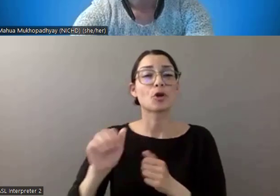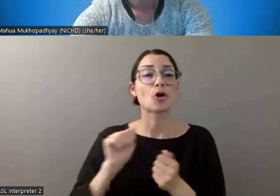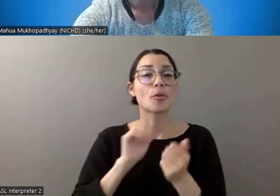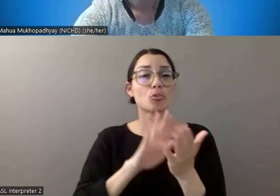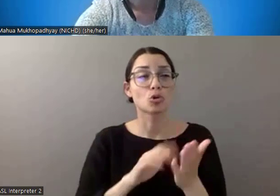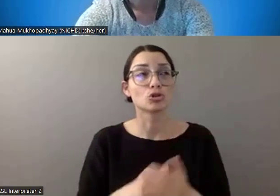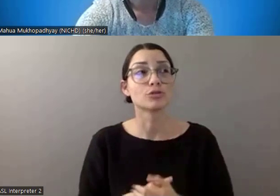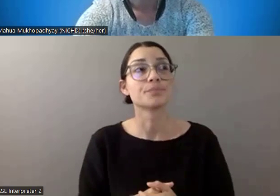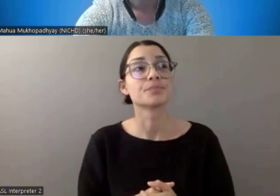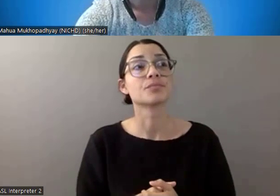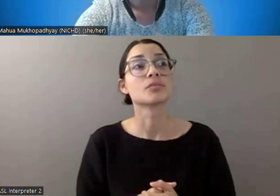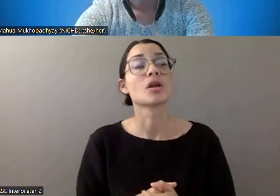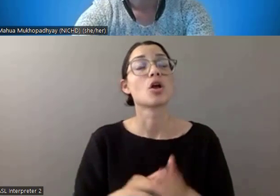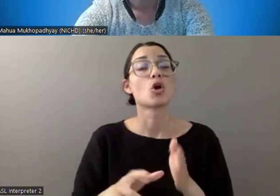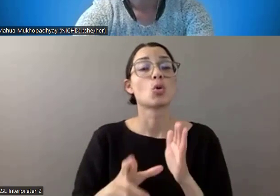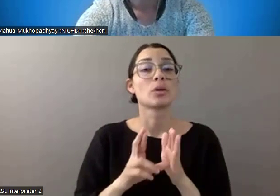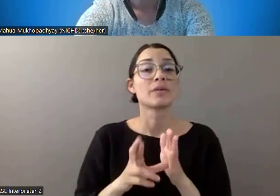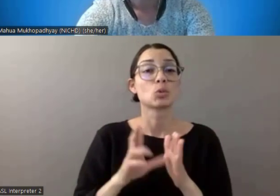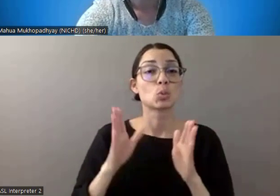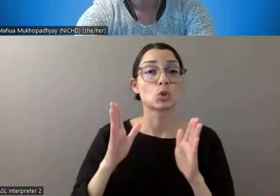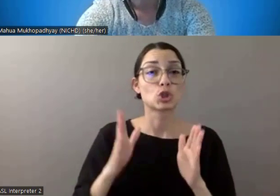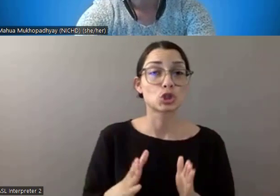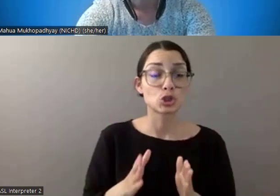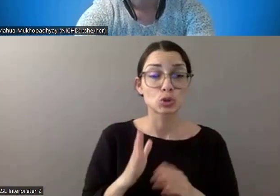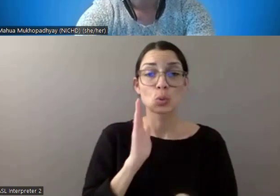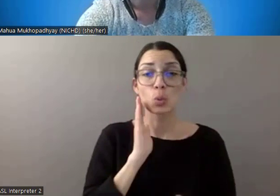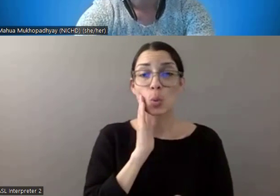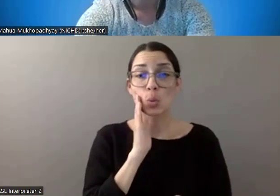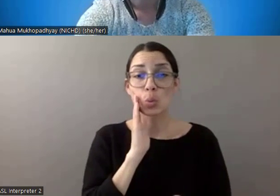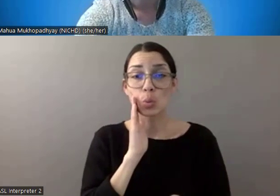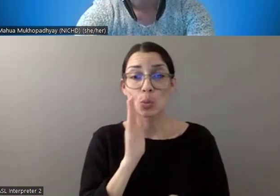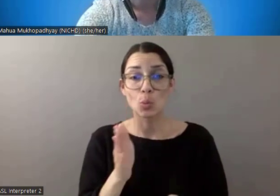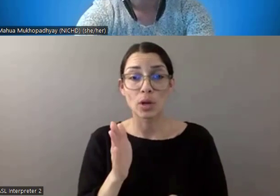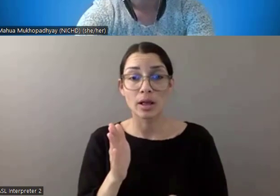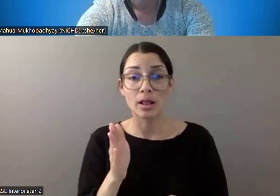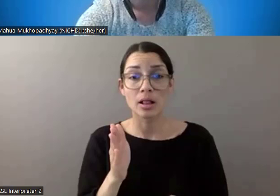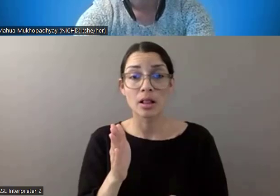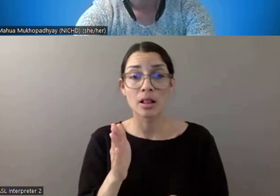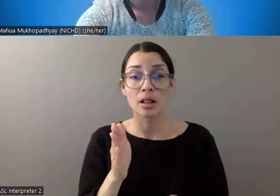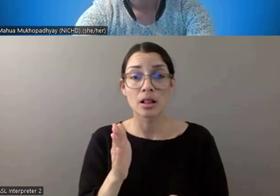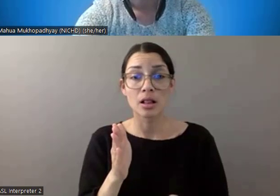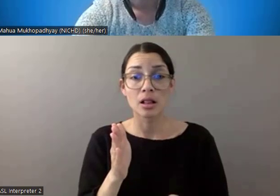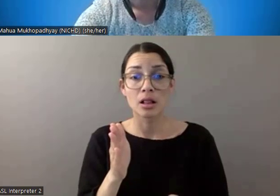the reviewers will evaluate the overall strategy, the methodology, the analysis,